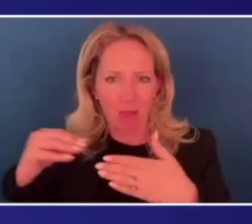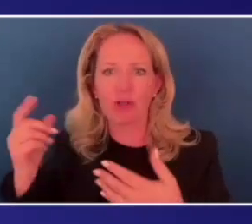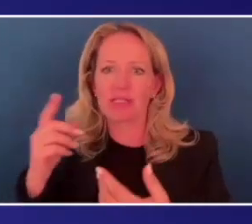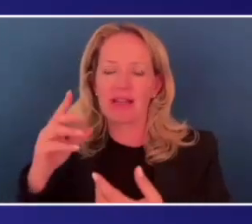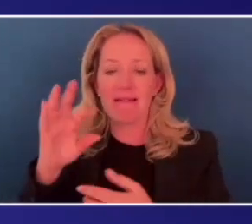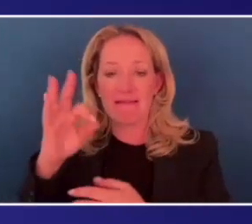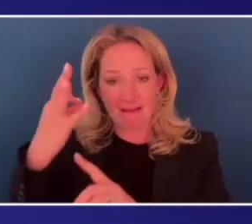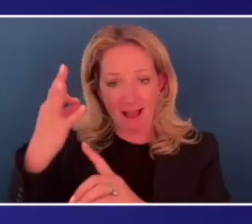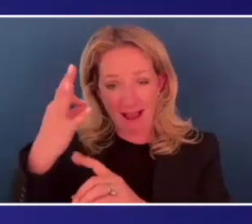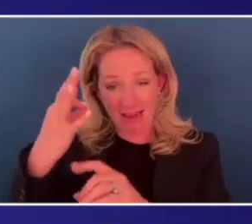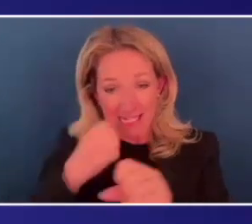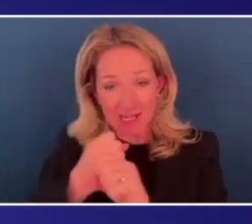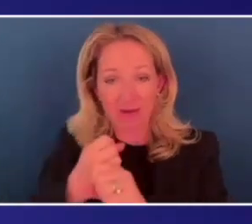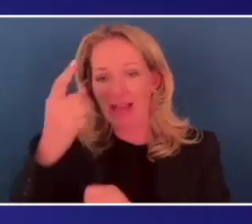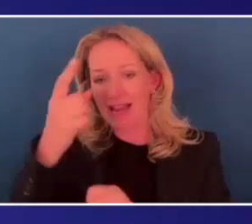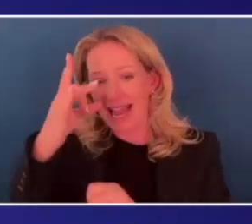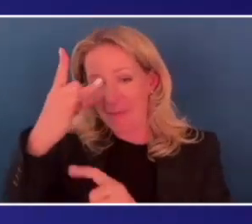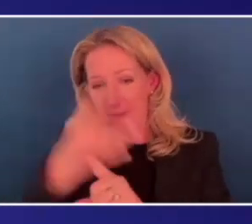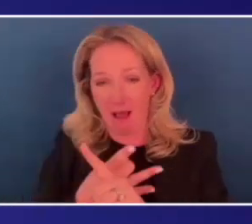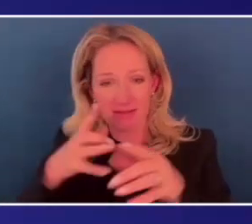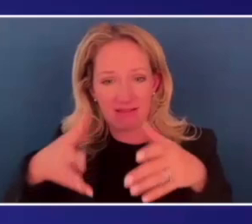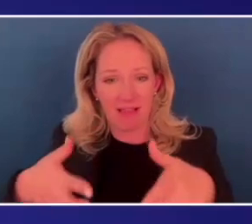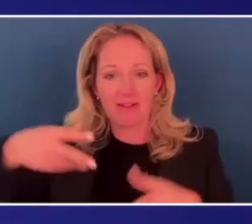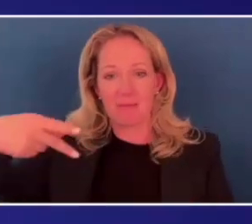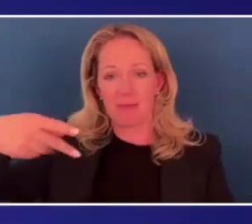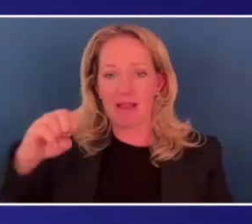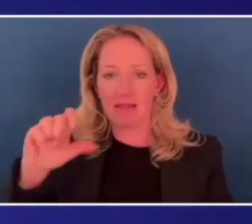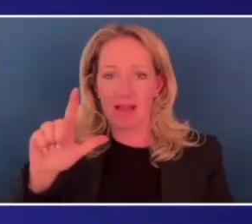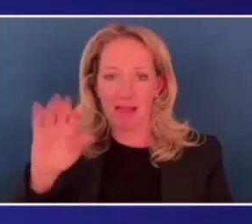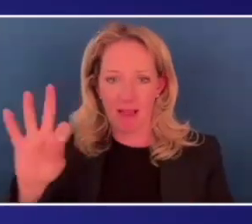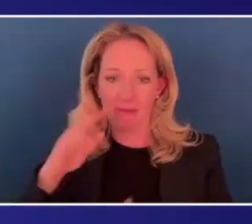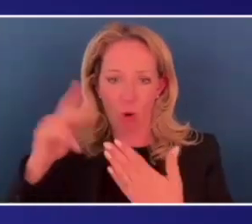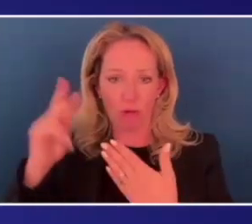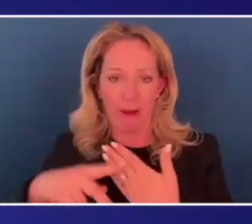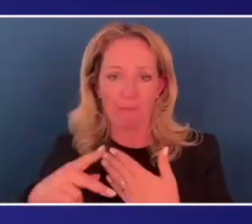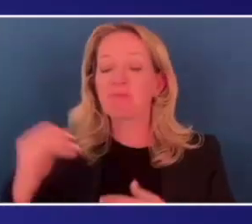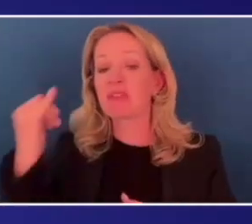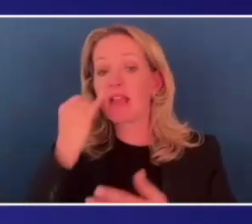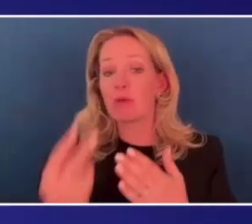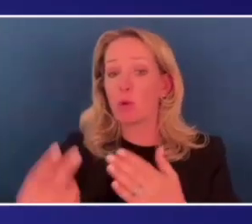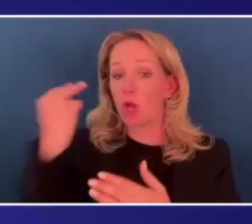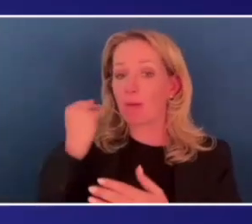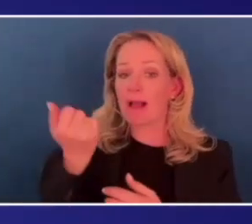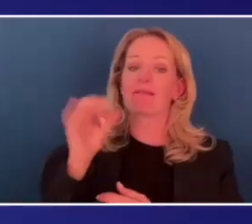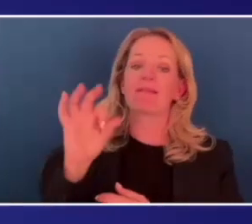So. If we look back at this in 1,965, the original HGA passed.